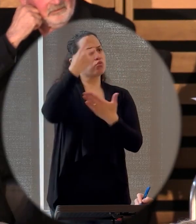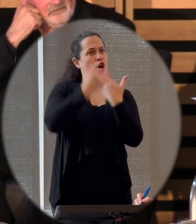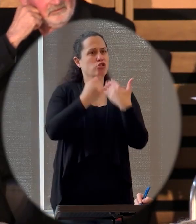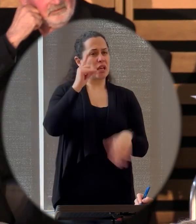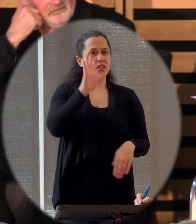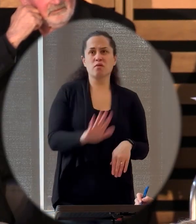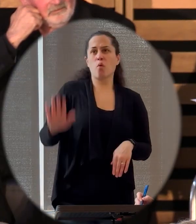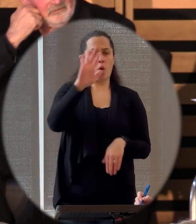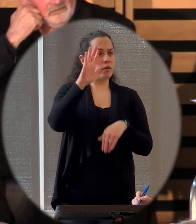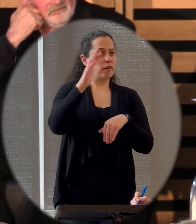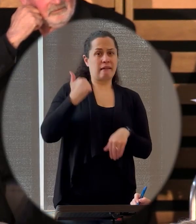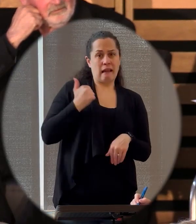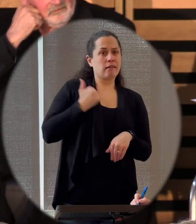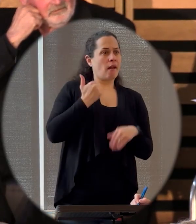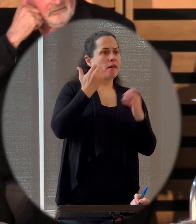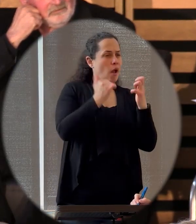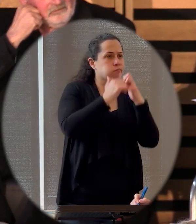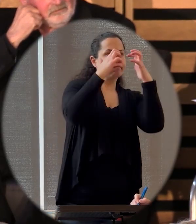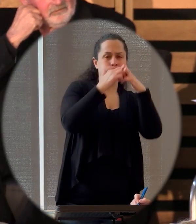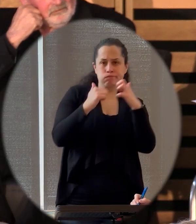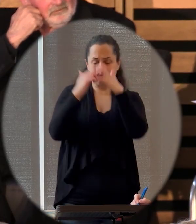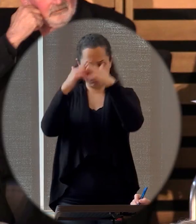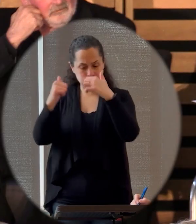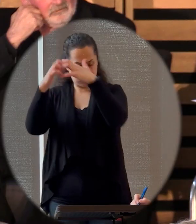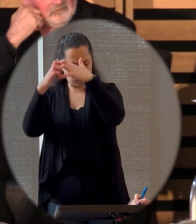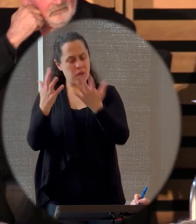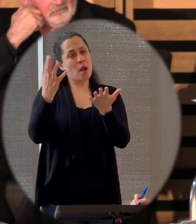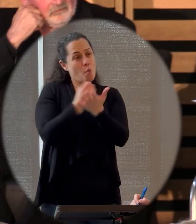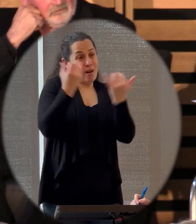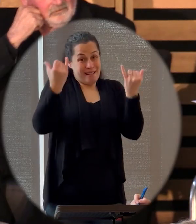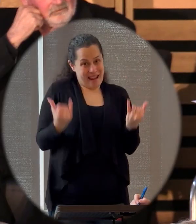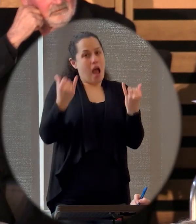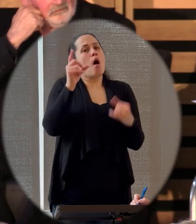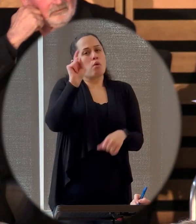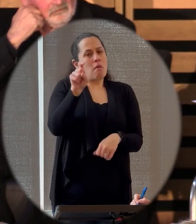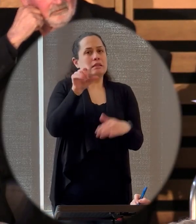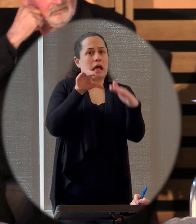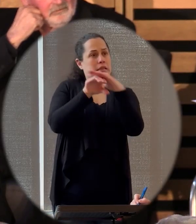at a speed we haven't in the past. This is the time to get accessibility right,